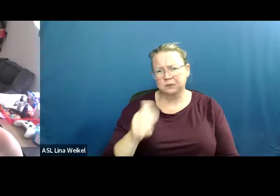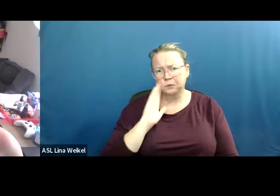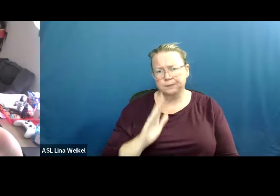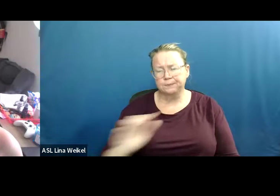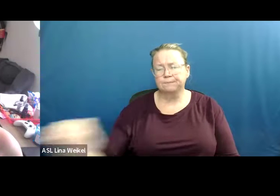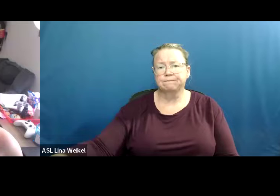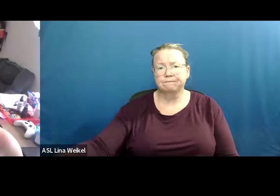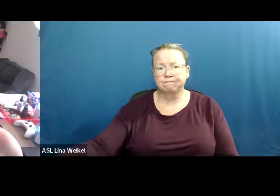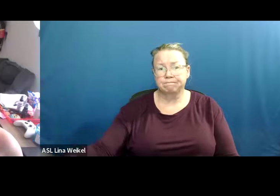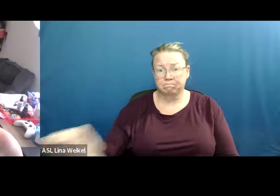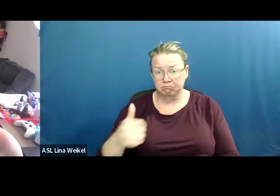Harm (He/Him): But that's good with you guys.